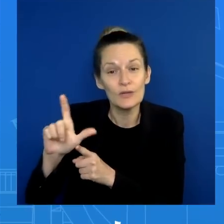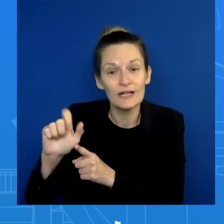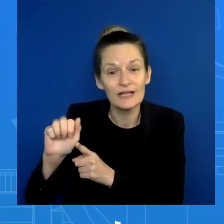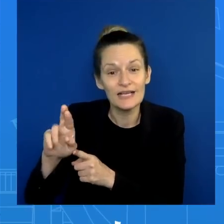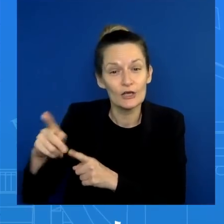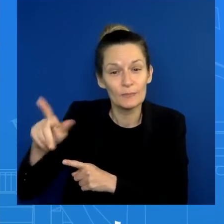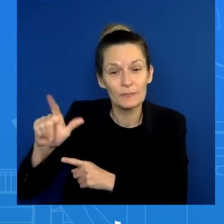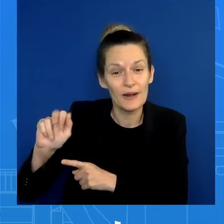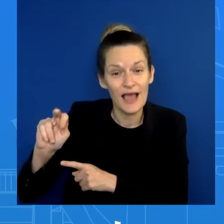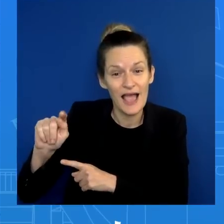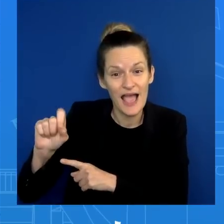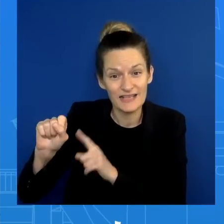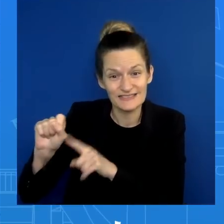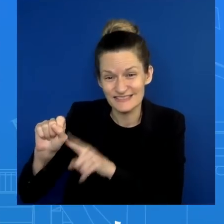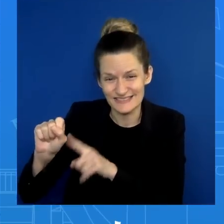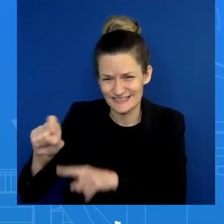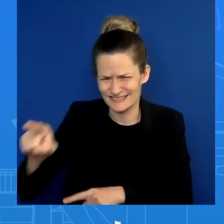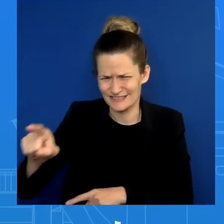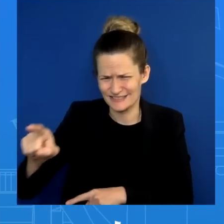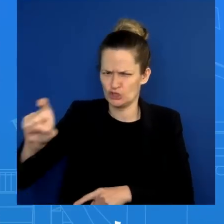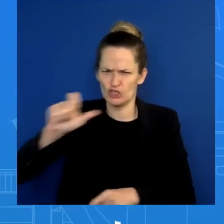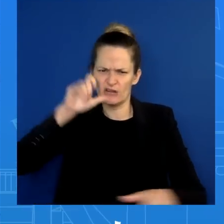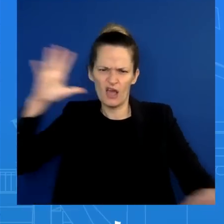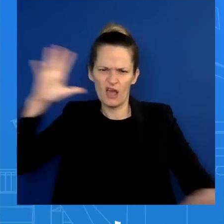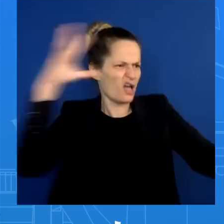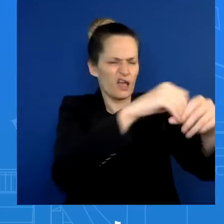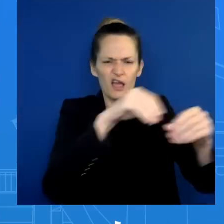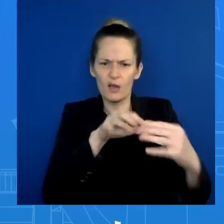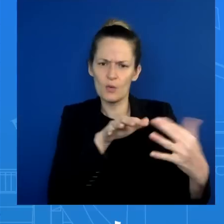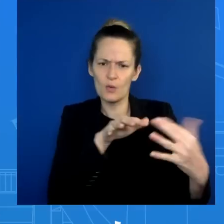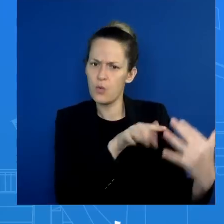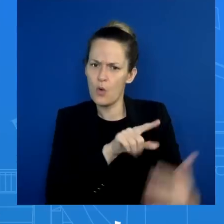to the demilitarized zone around the plant and agree